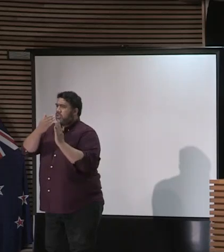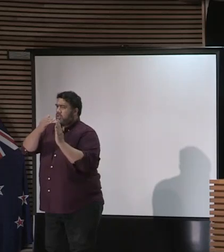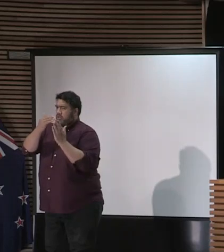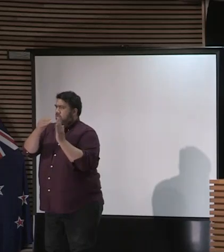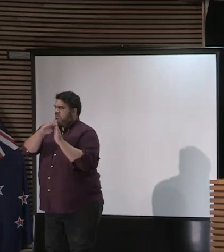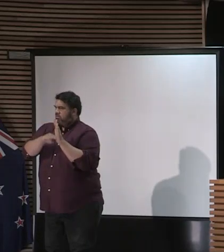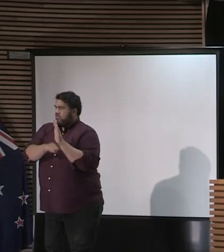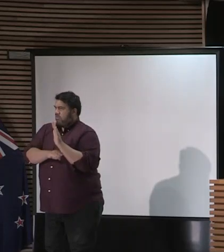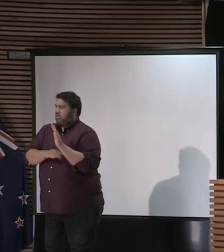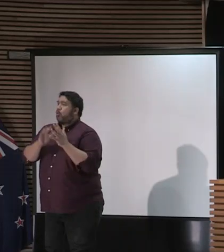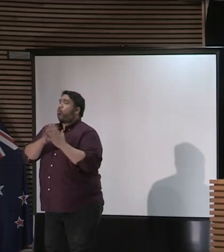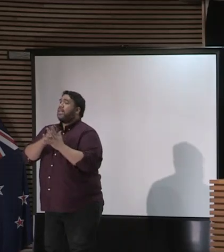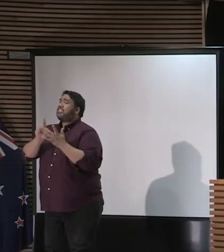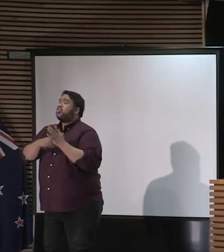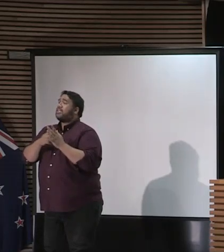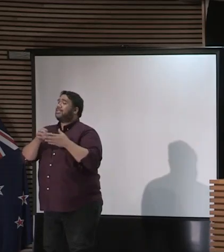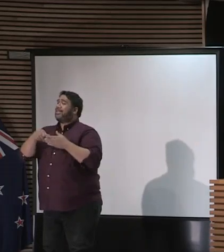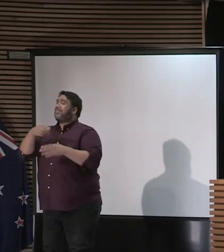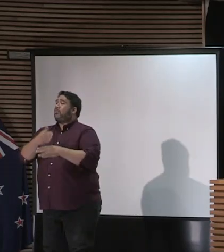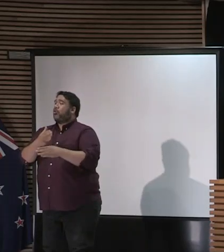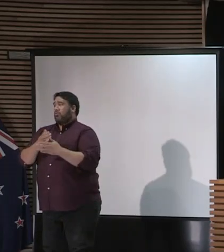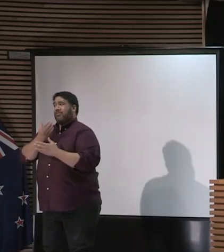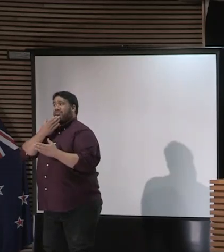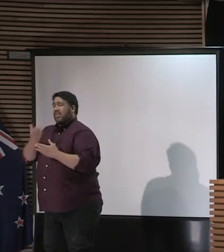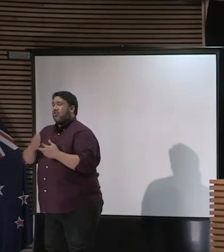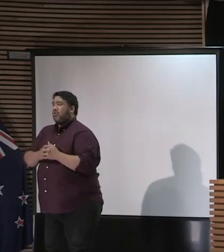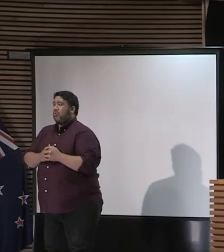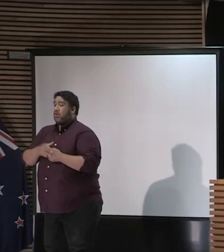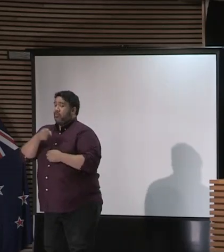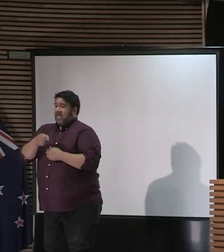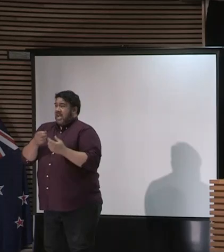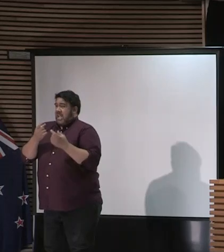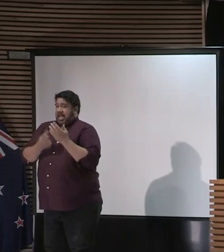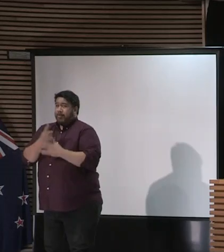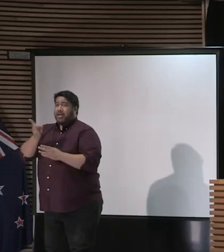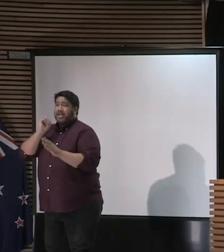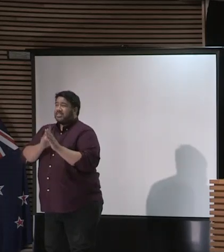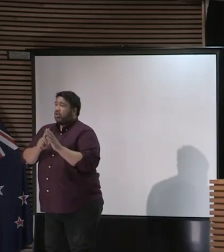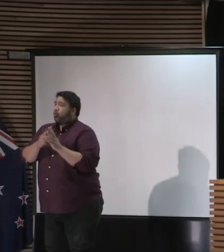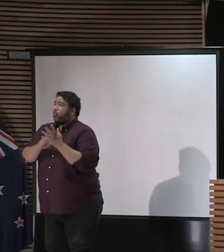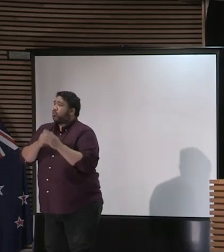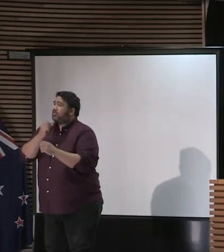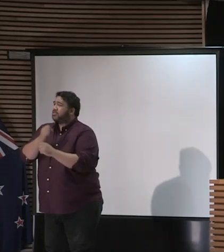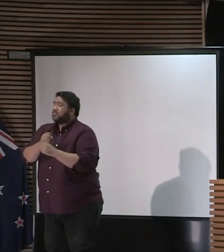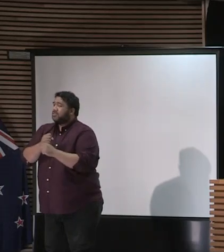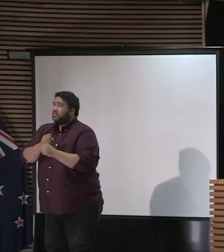lockdown, our government had developed and launched our employment strategy in August